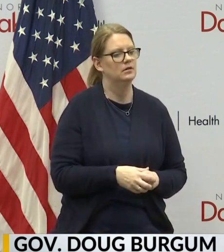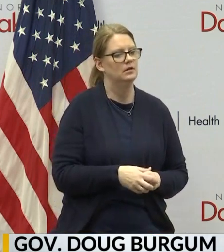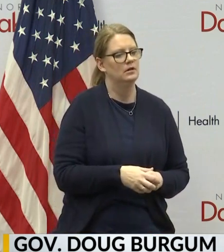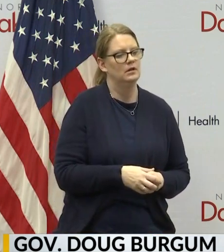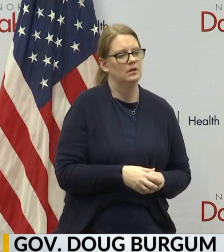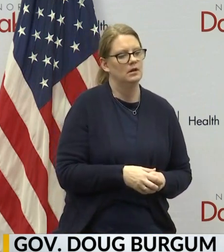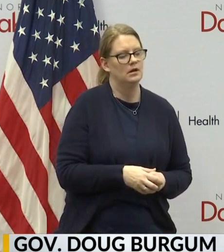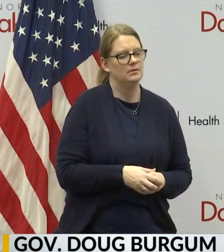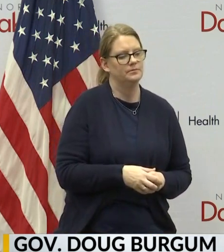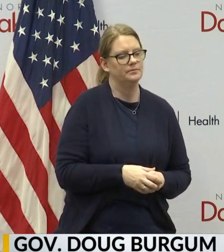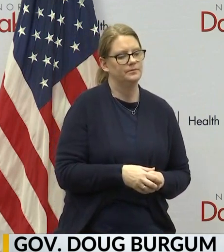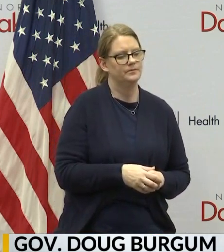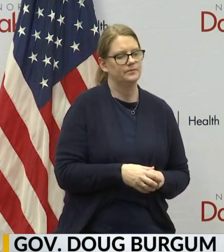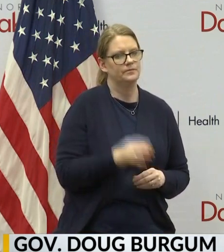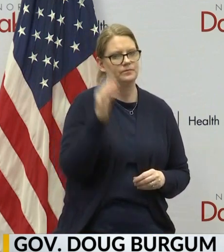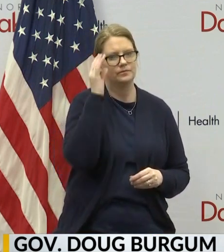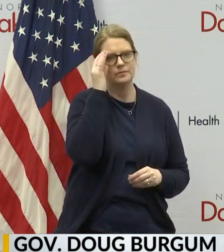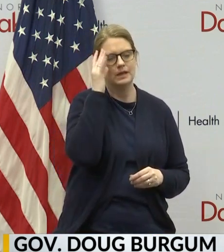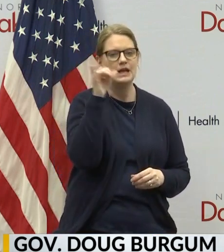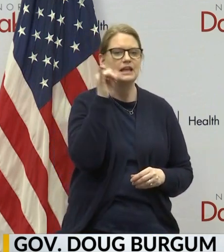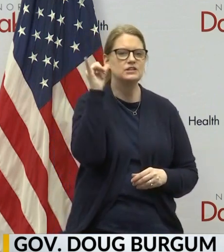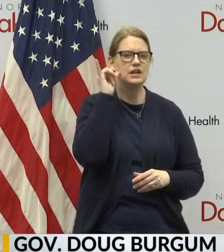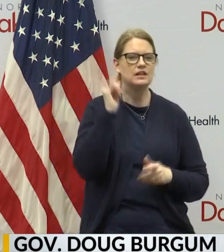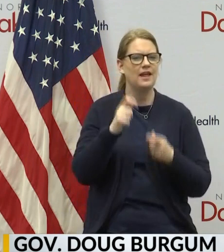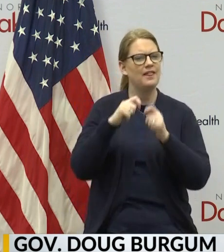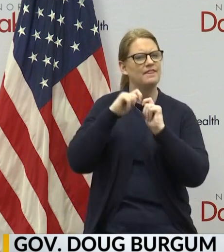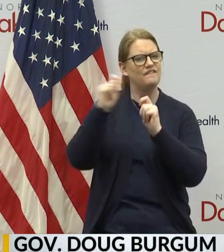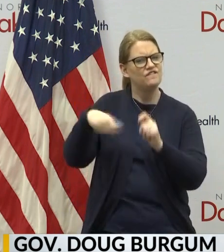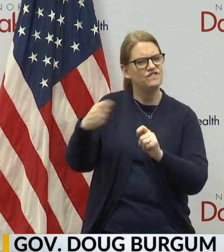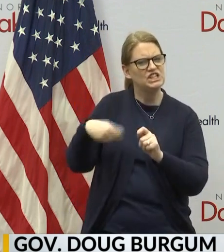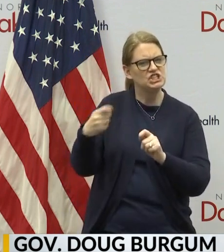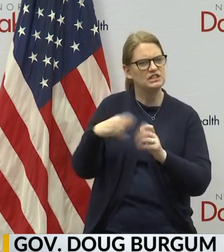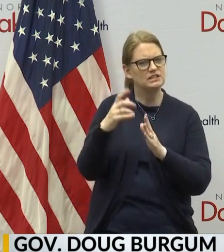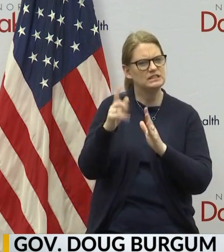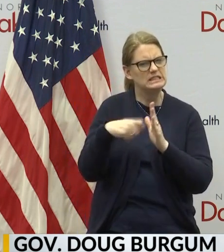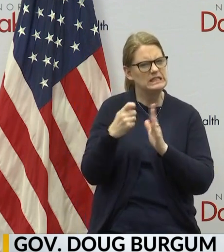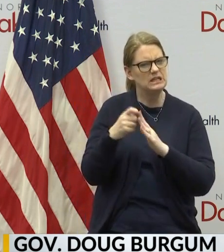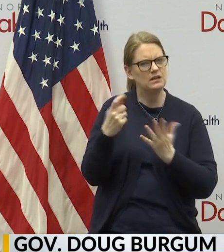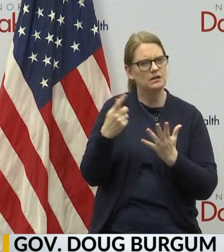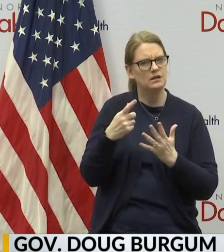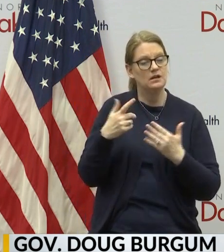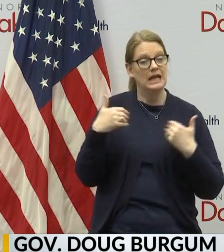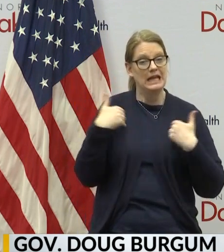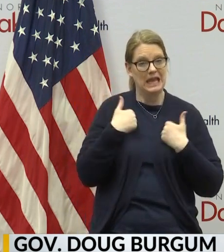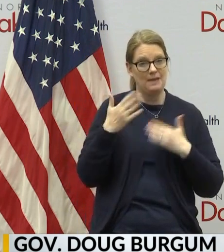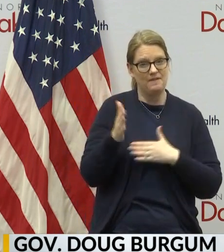TONIGHT AND OVER THE WEEKEND IN THE ACTUAL EFFECTS OF THAT. YESTERDAY, WE HAD A QUESTION